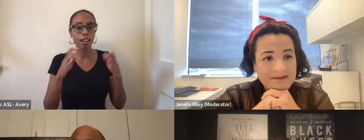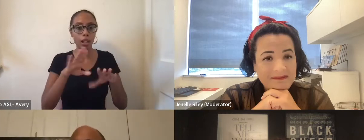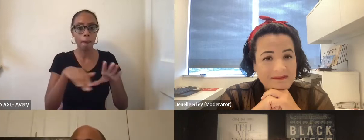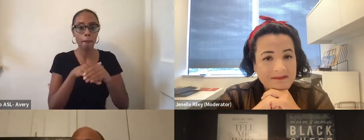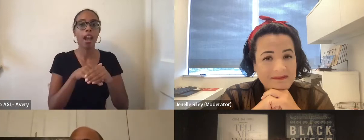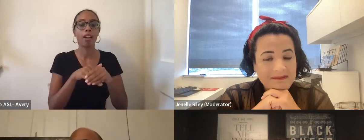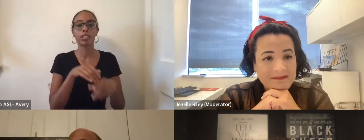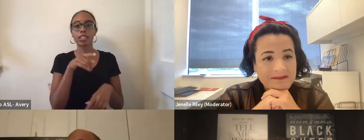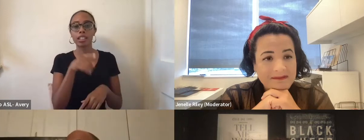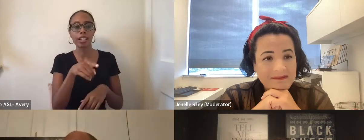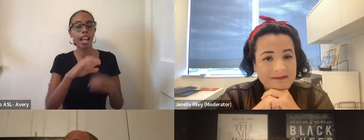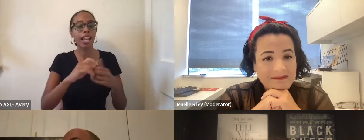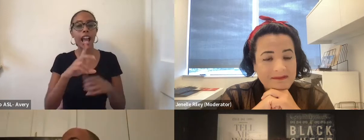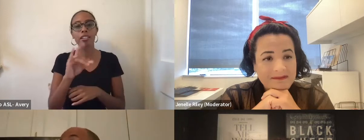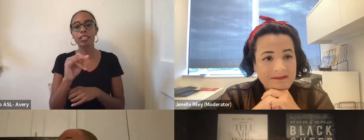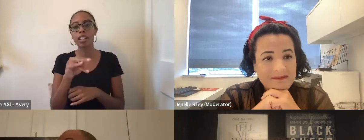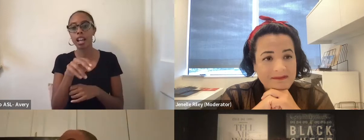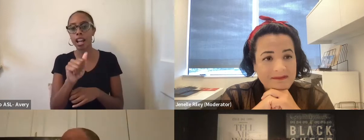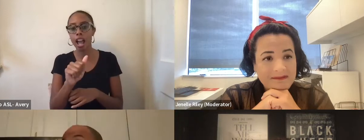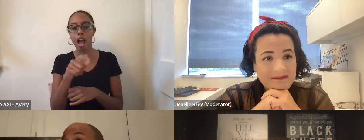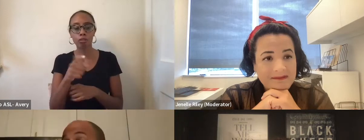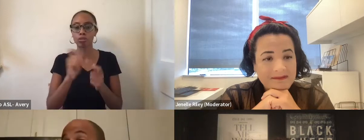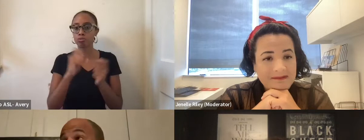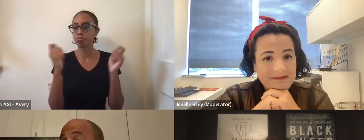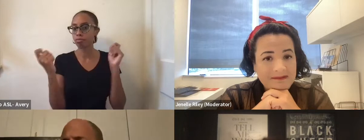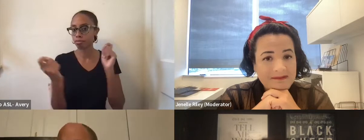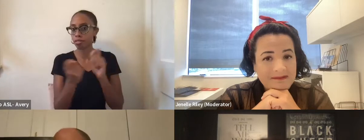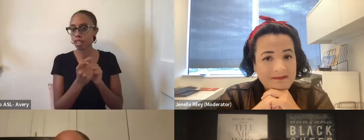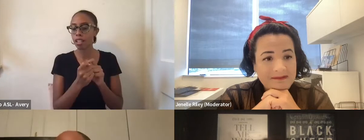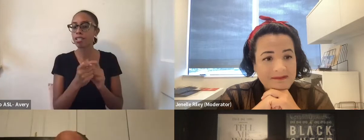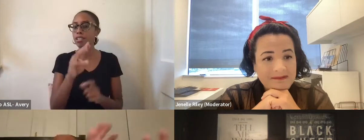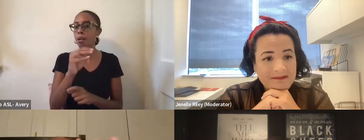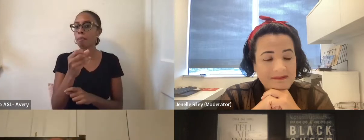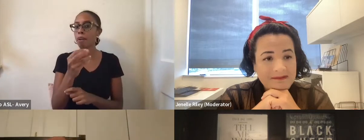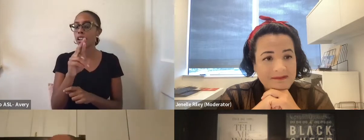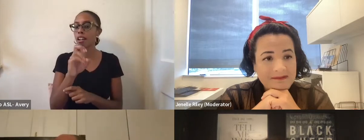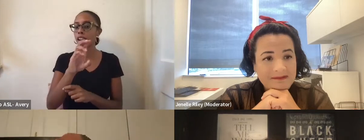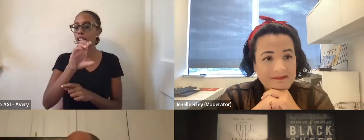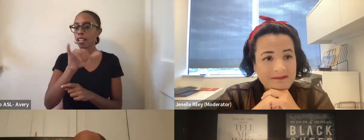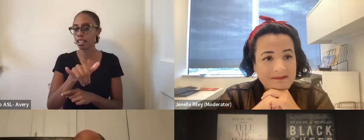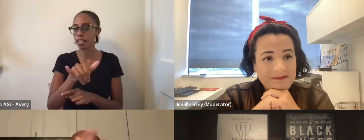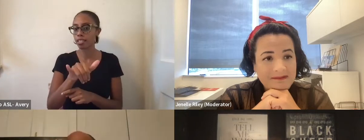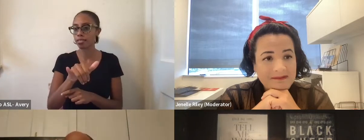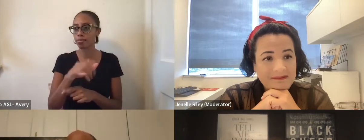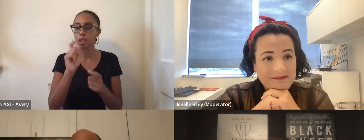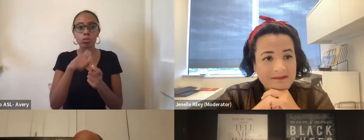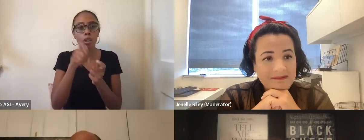That sort of kind of narrative, and that shift is something that we became quite excited about